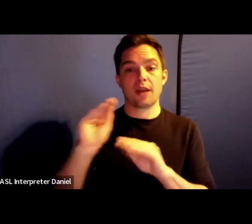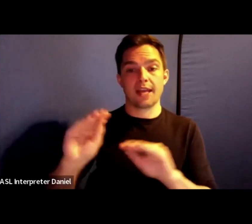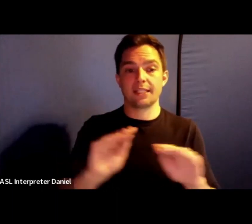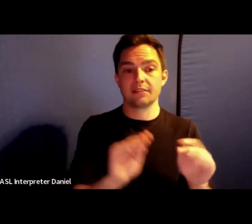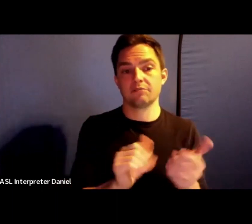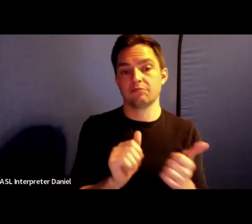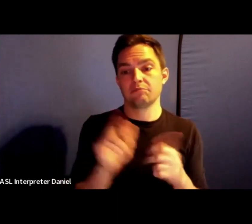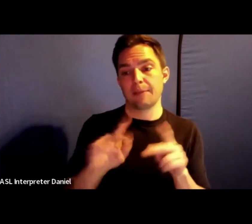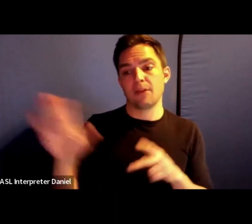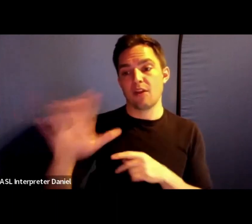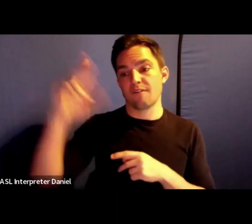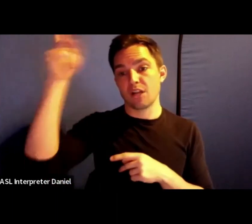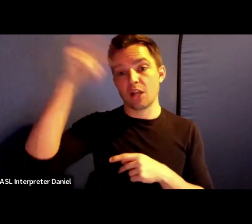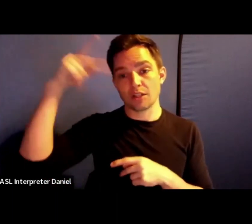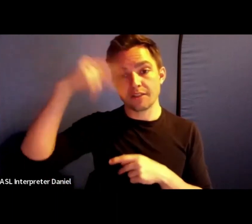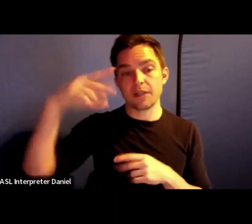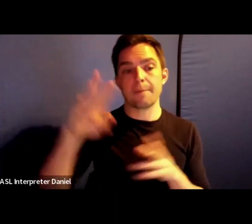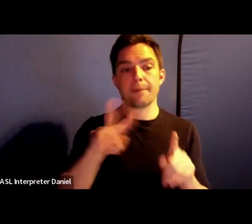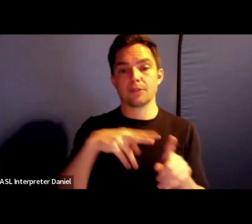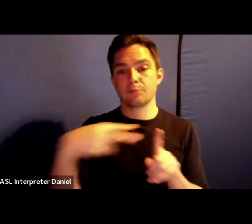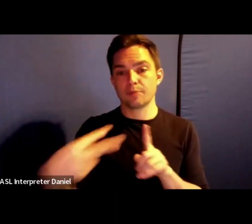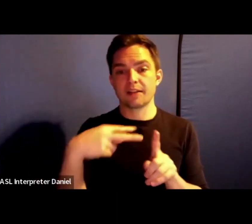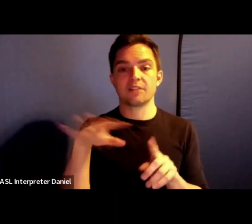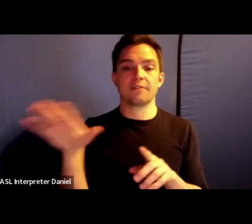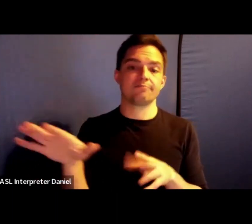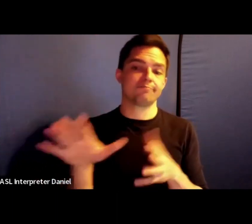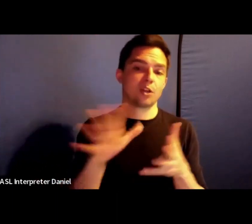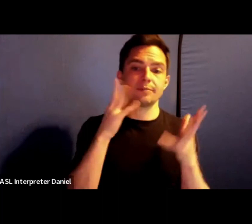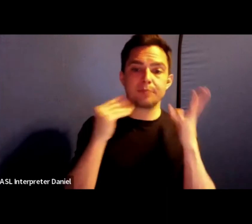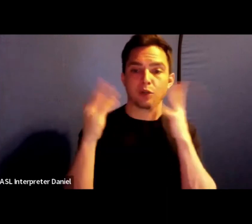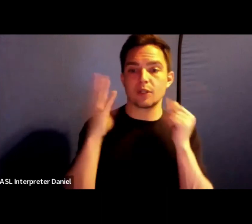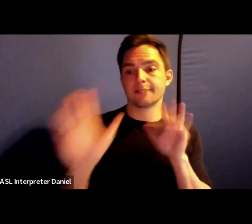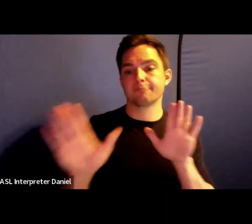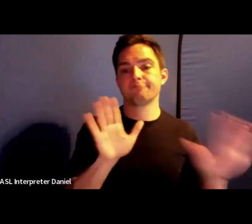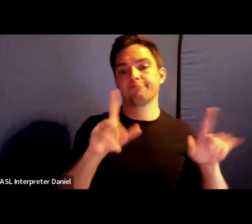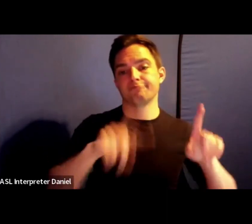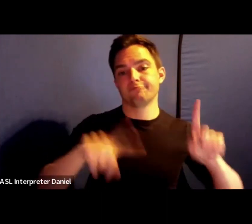philosophy, people's views, their experience, it can just be